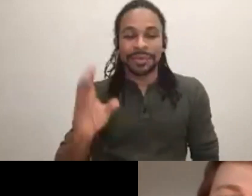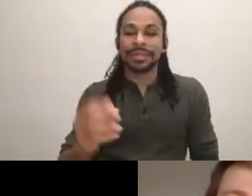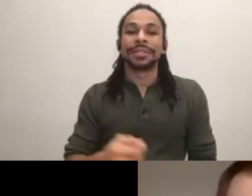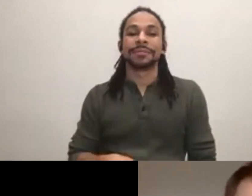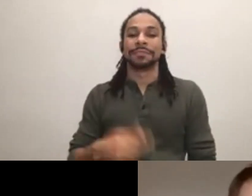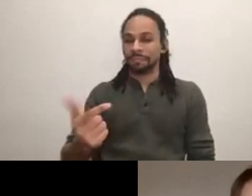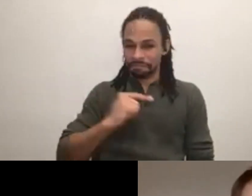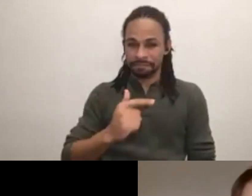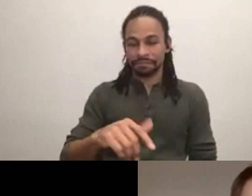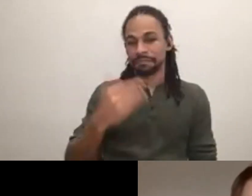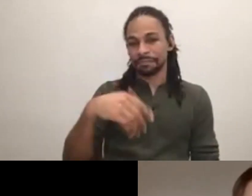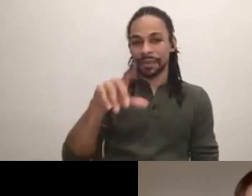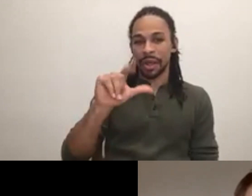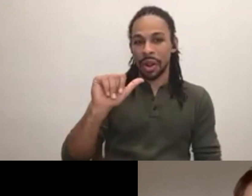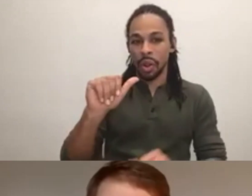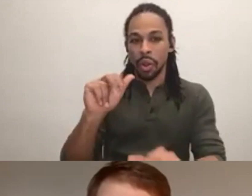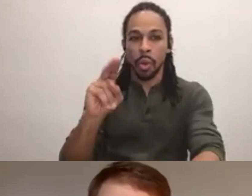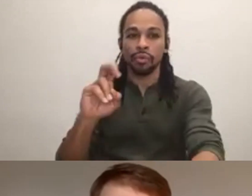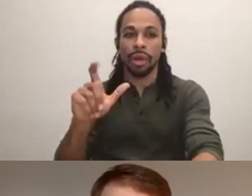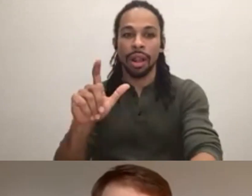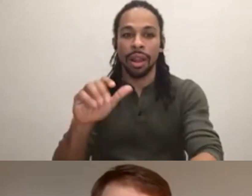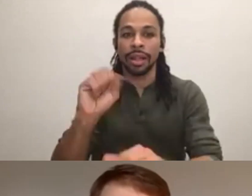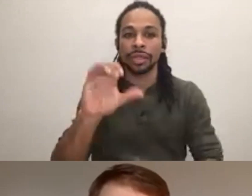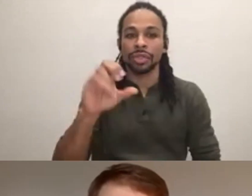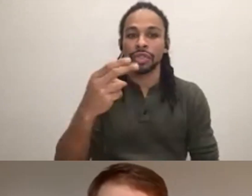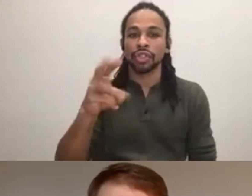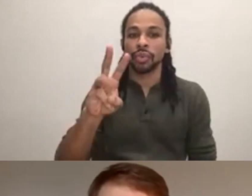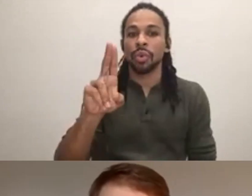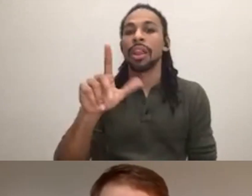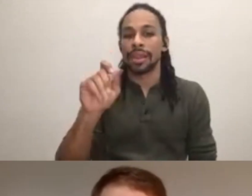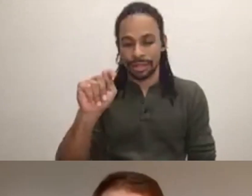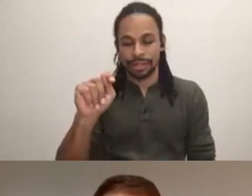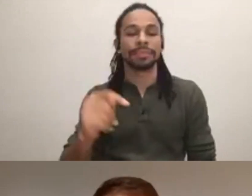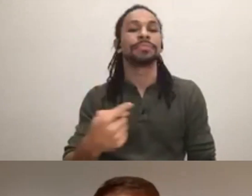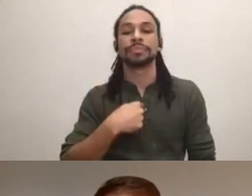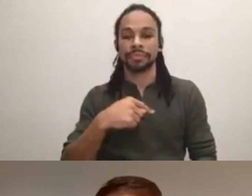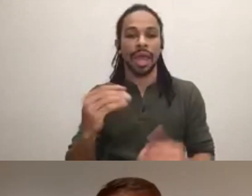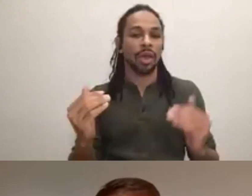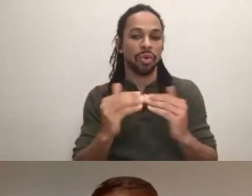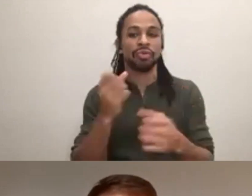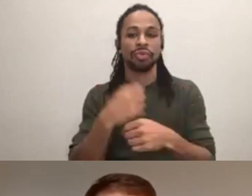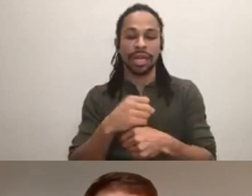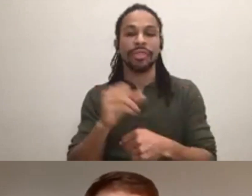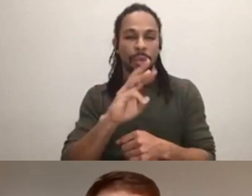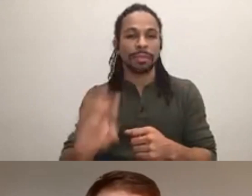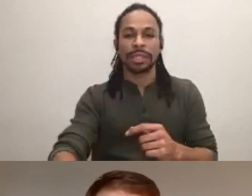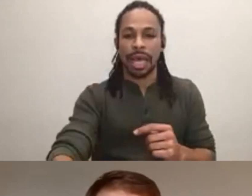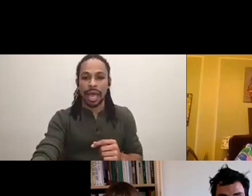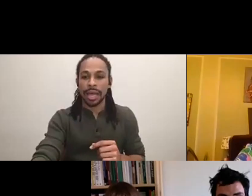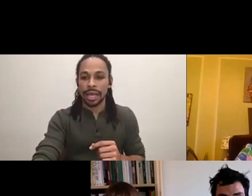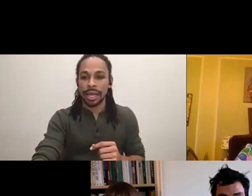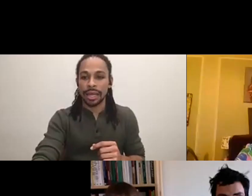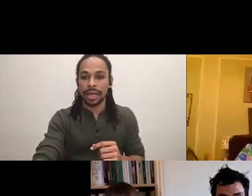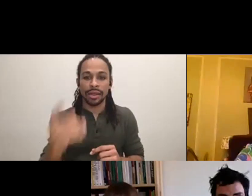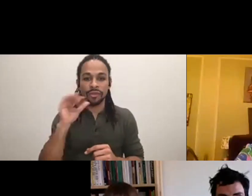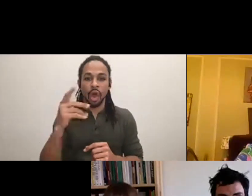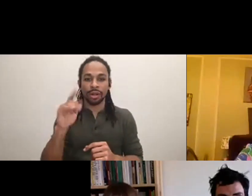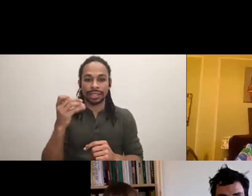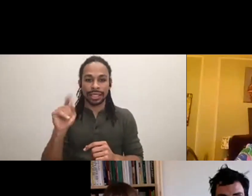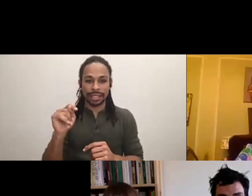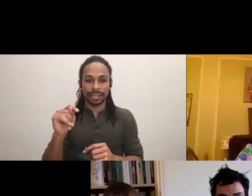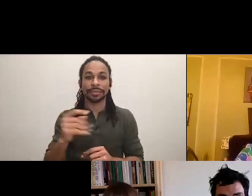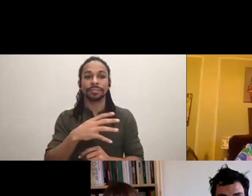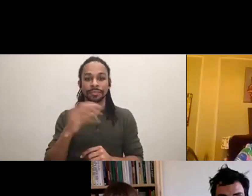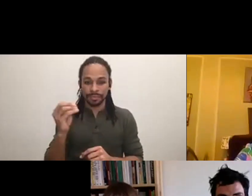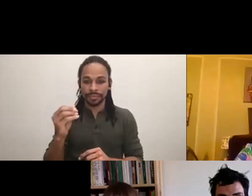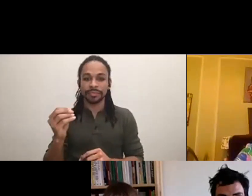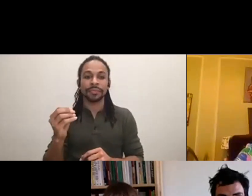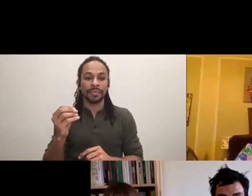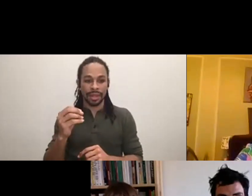Schwulst. I co-created Alt-Text as Poetry website with Taichi Wi and I am a white person